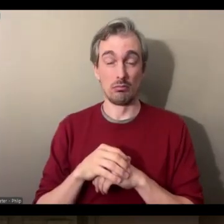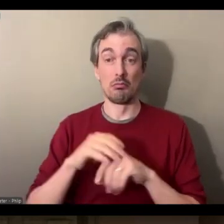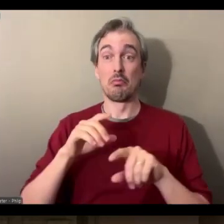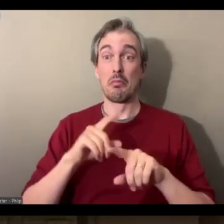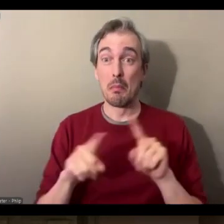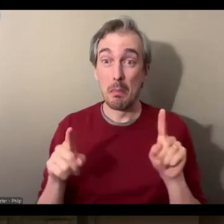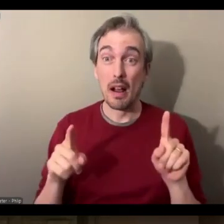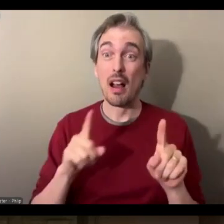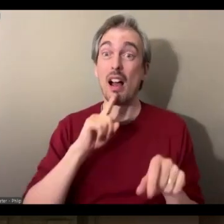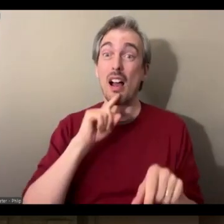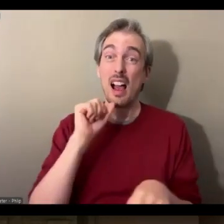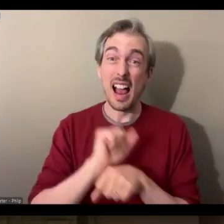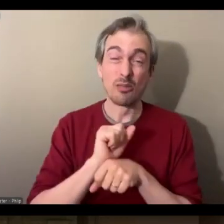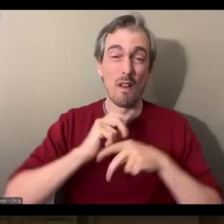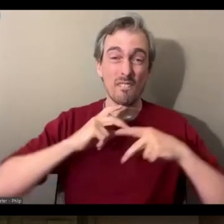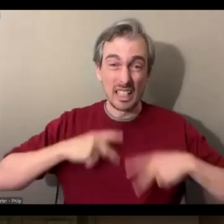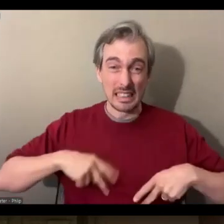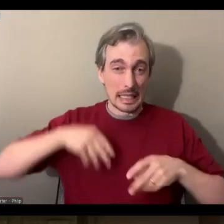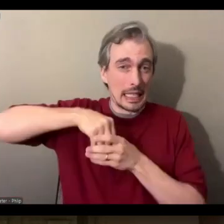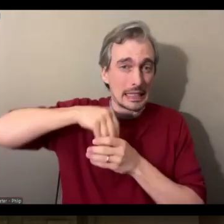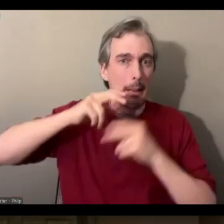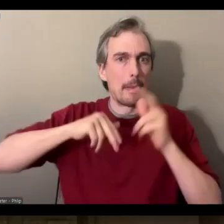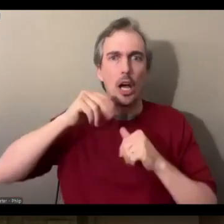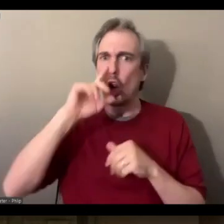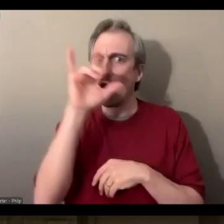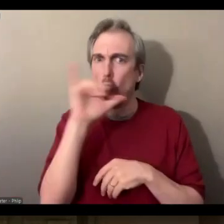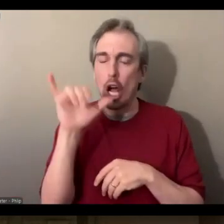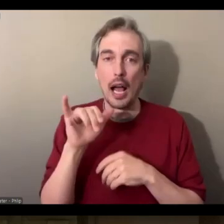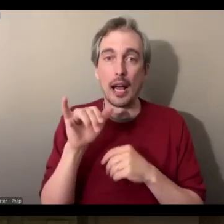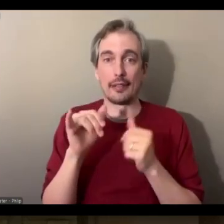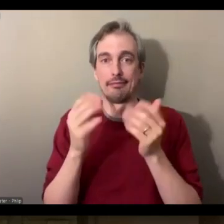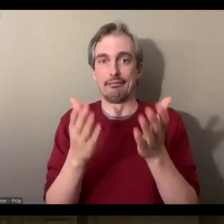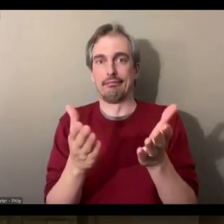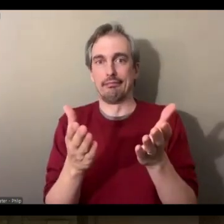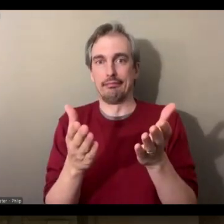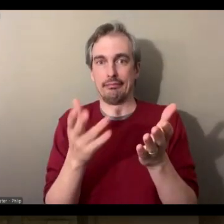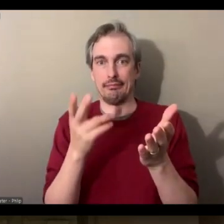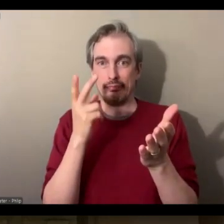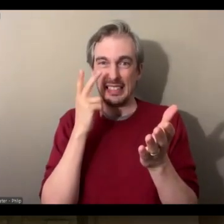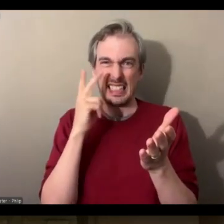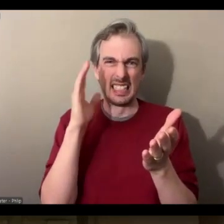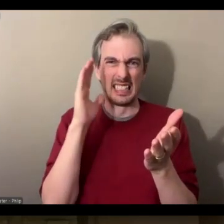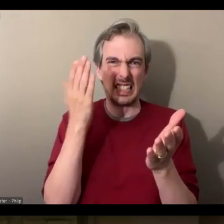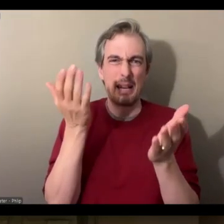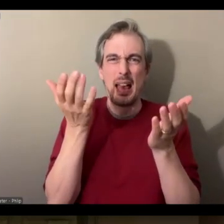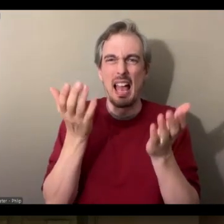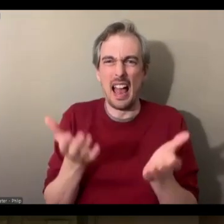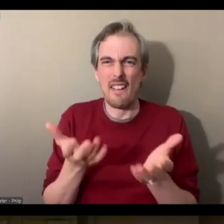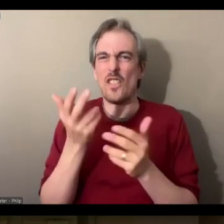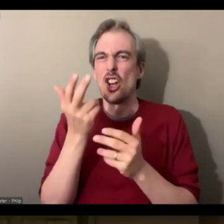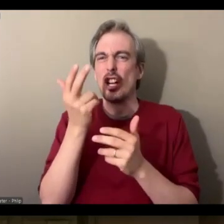this might look like heavy construction. But this is a very high level of completion